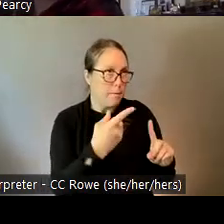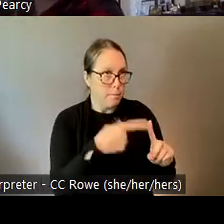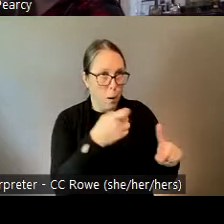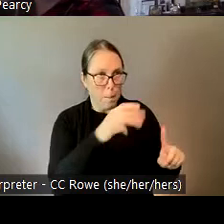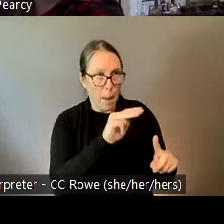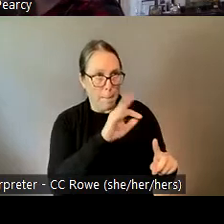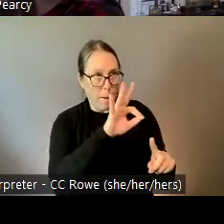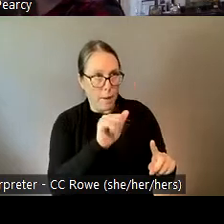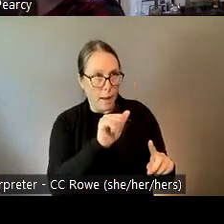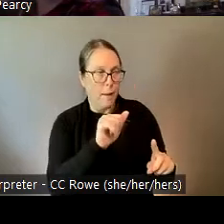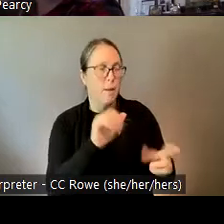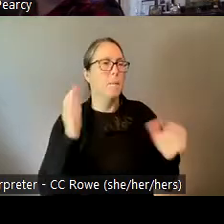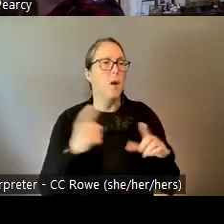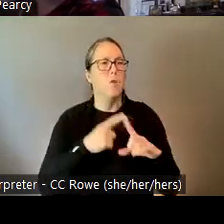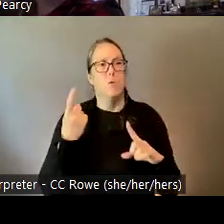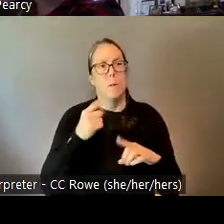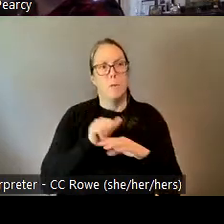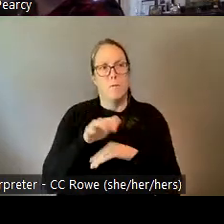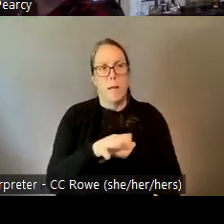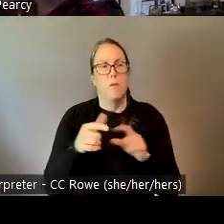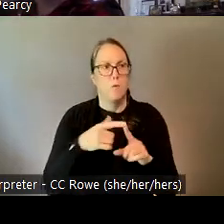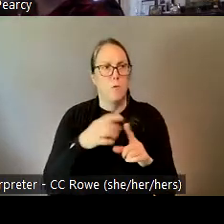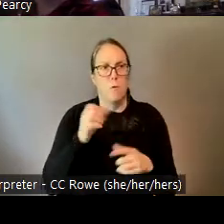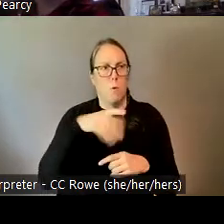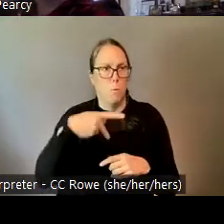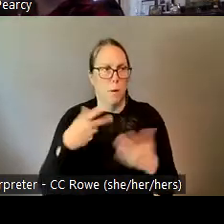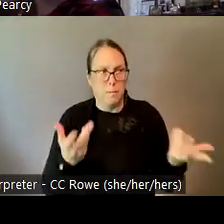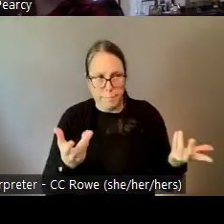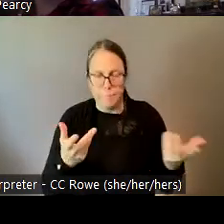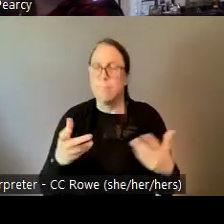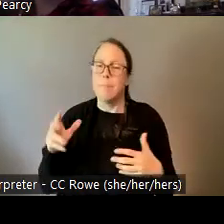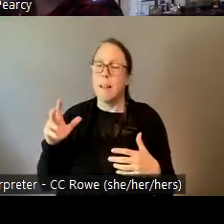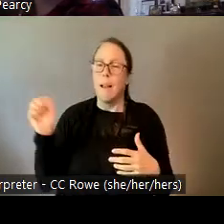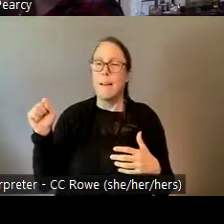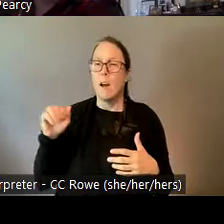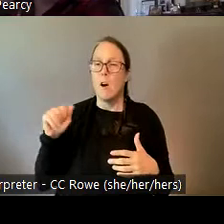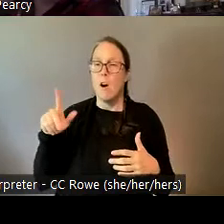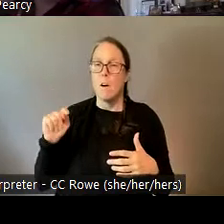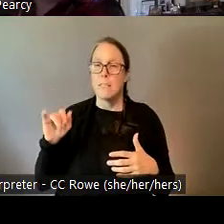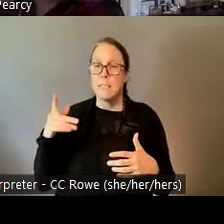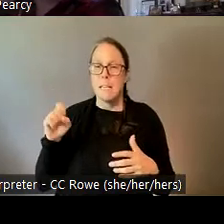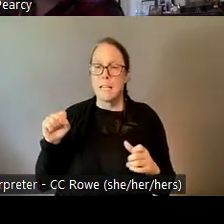that the alt text can be modified or kind of written